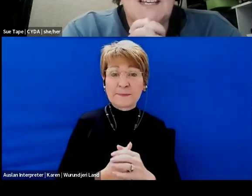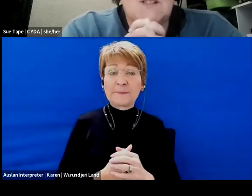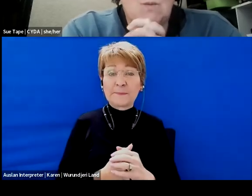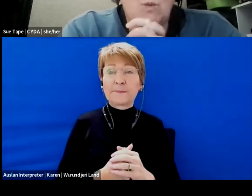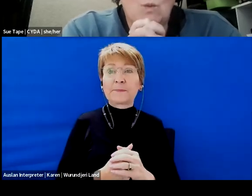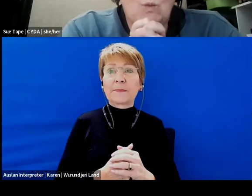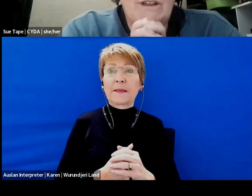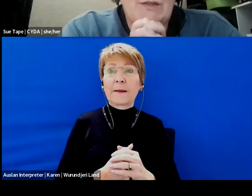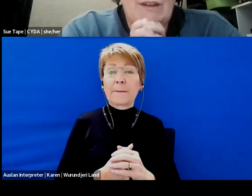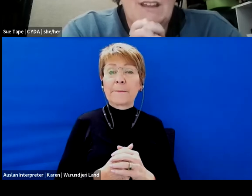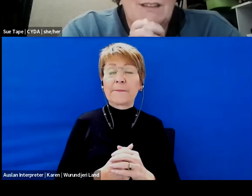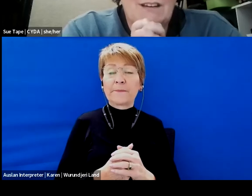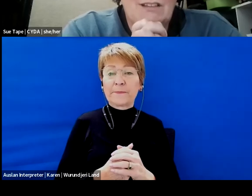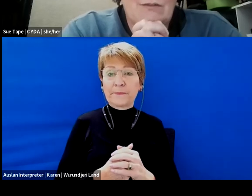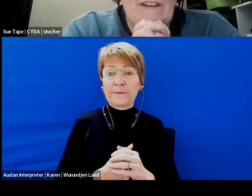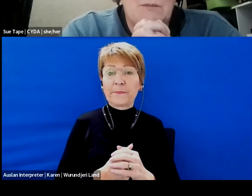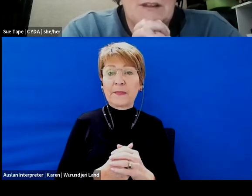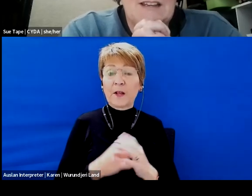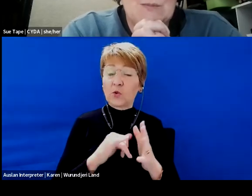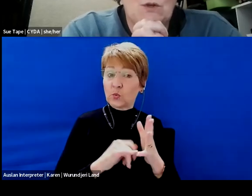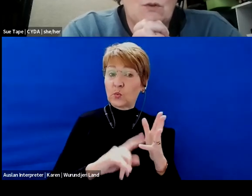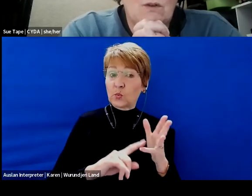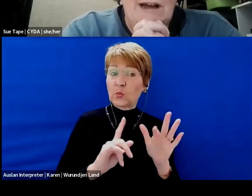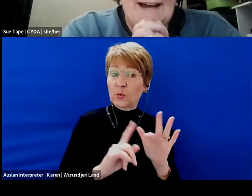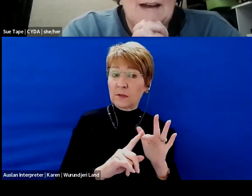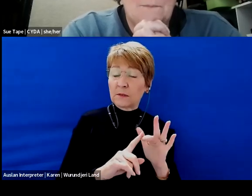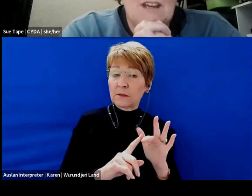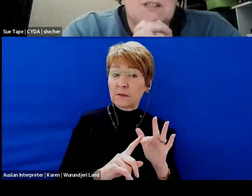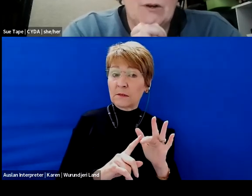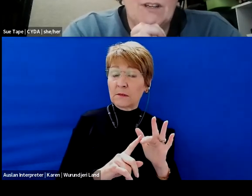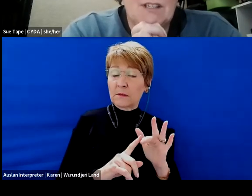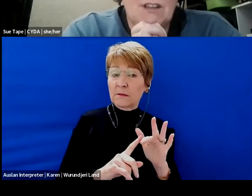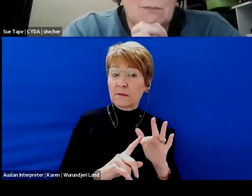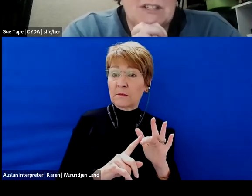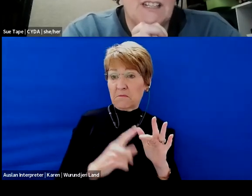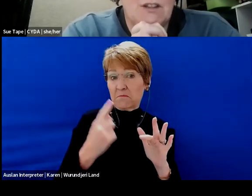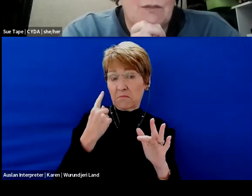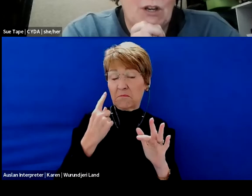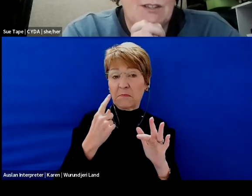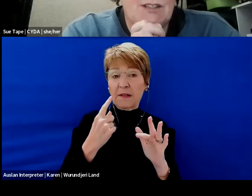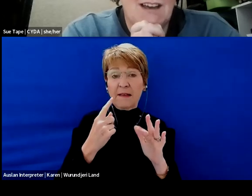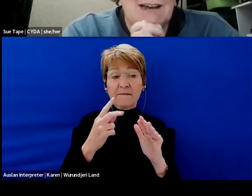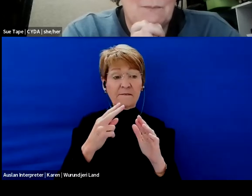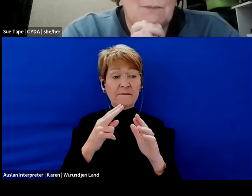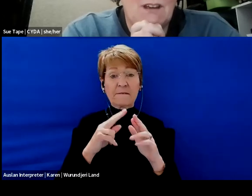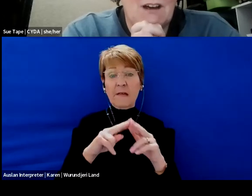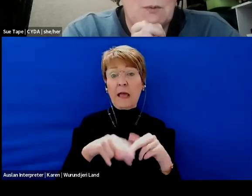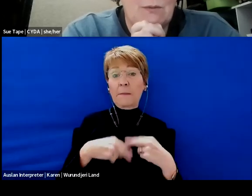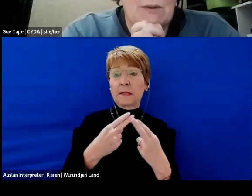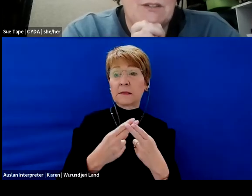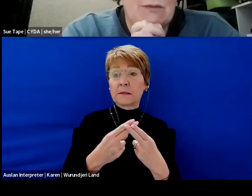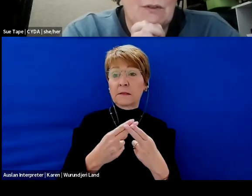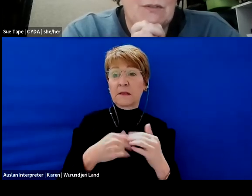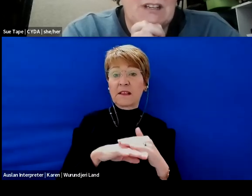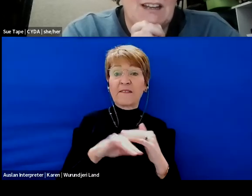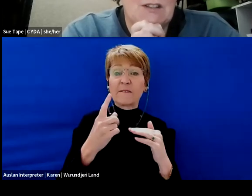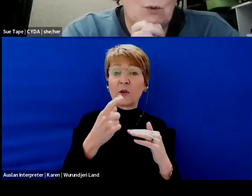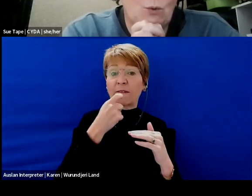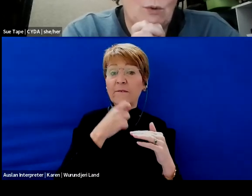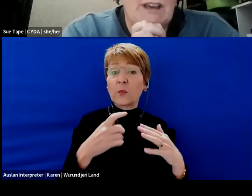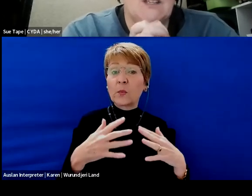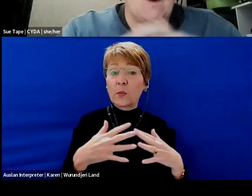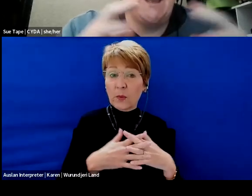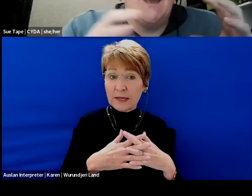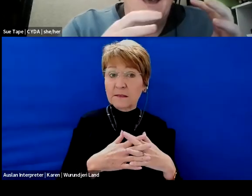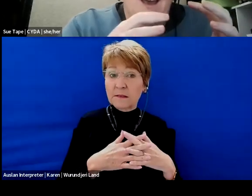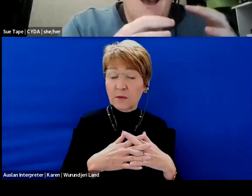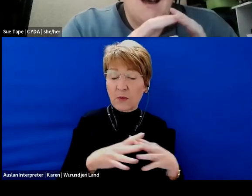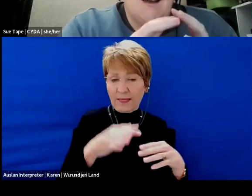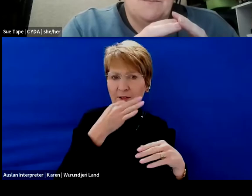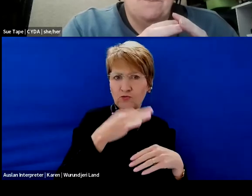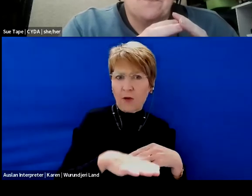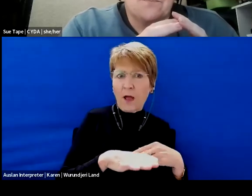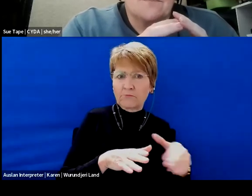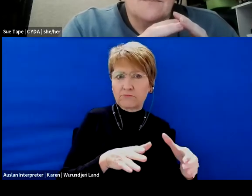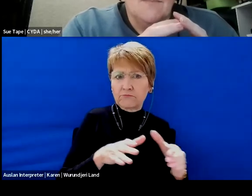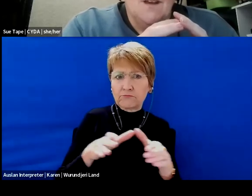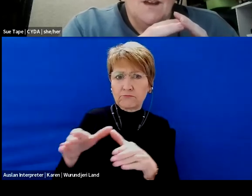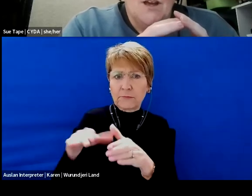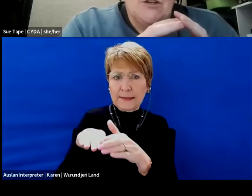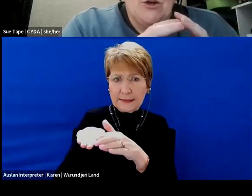Because I suppose that one thing that that families will experience in, particularly in the first couple of weeks of starting school is where,